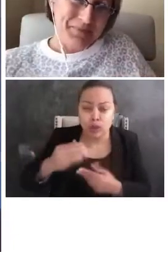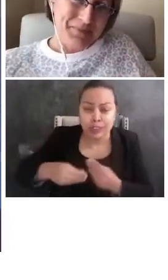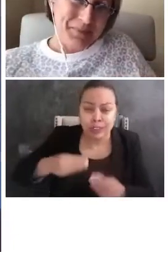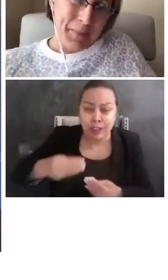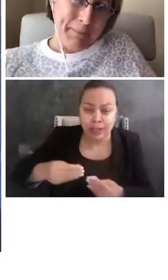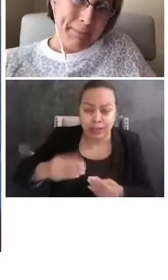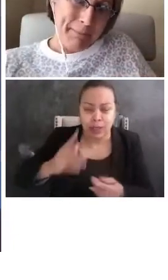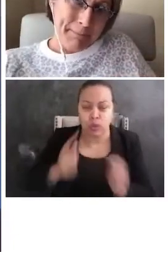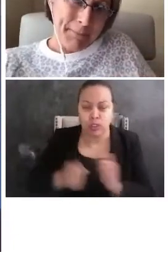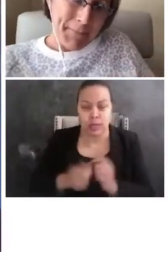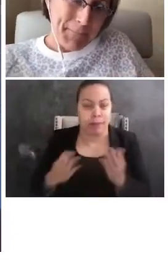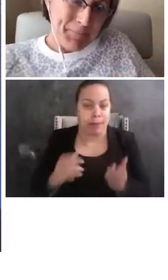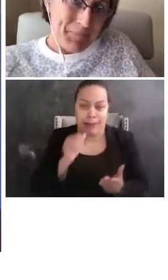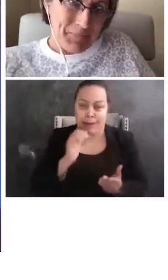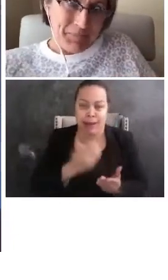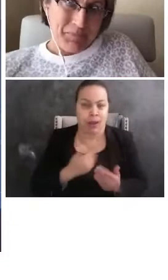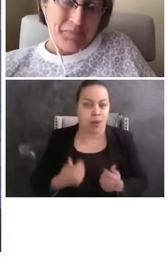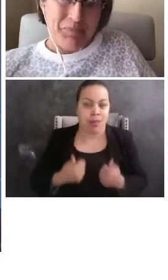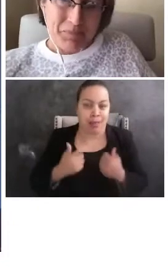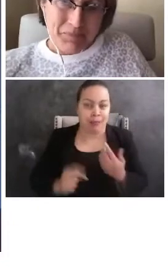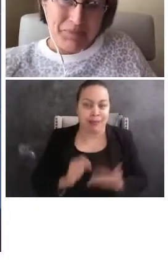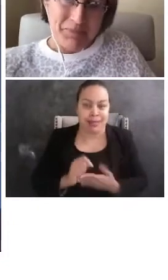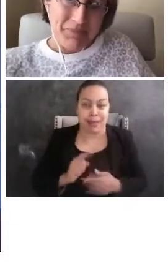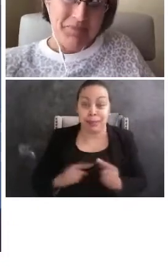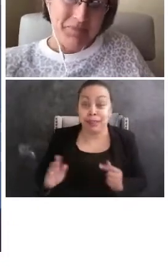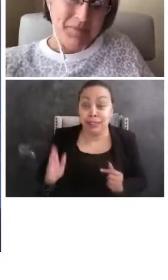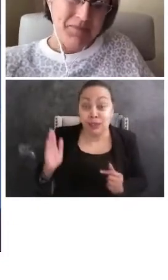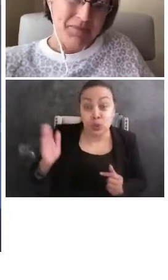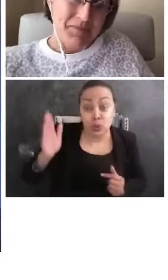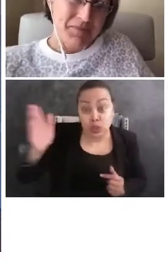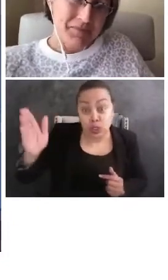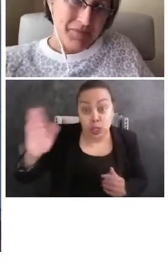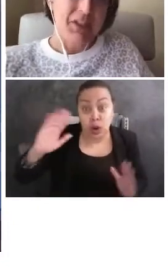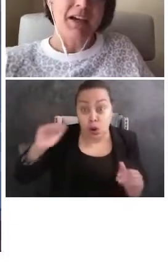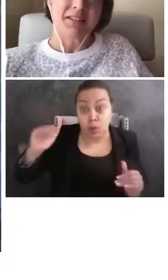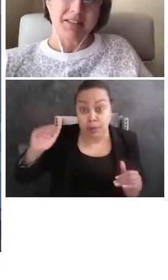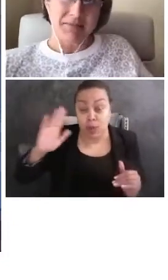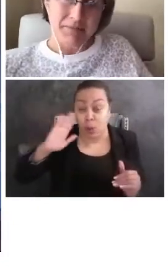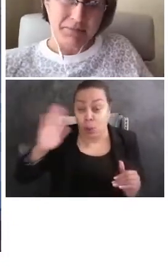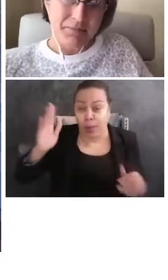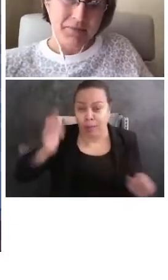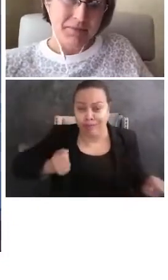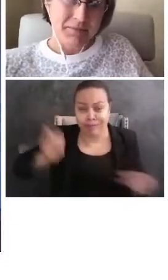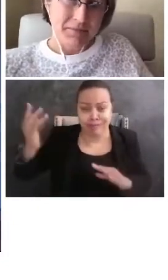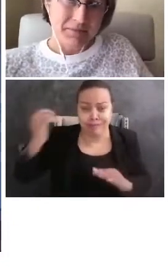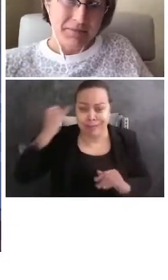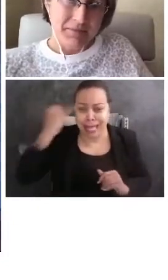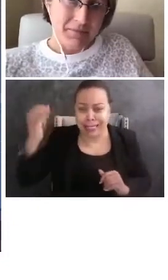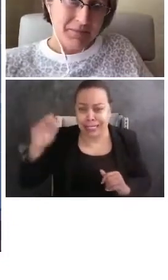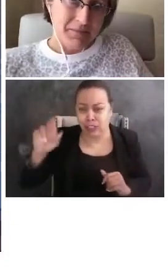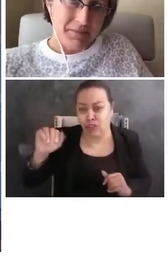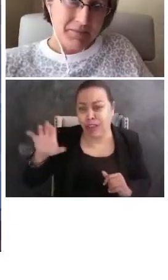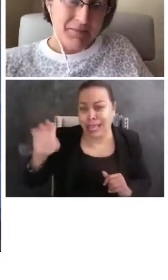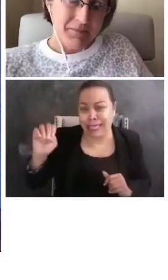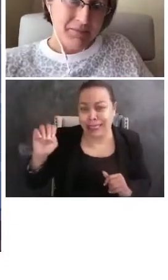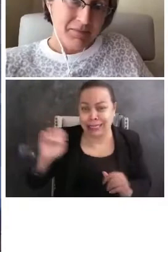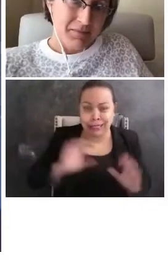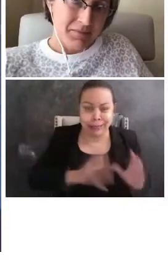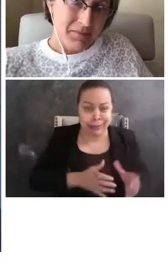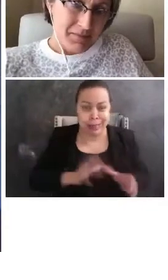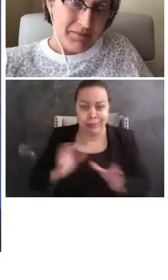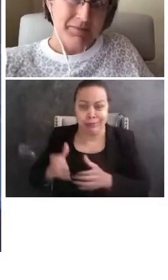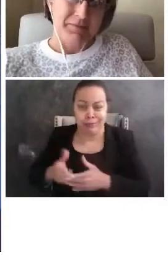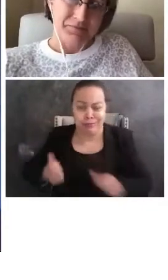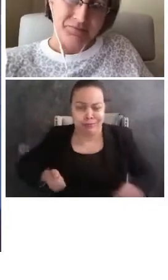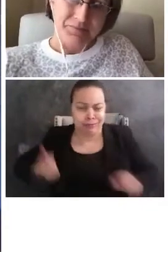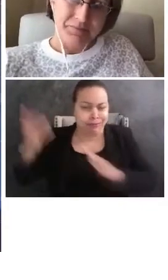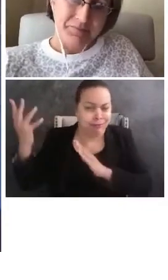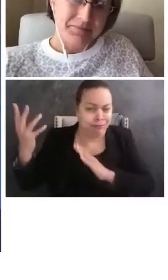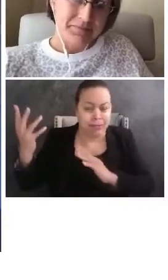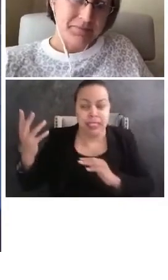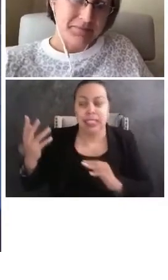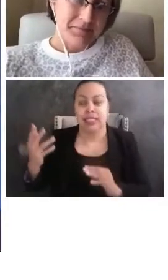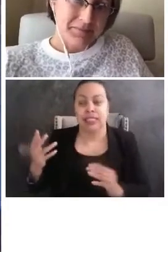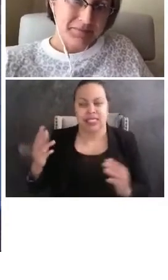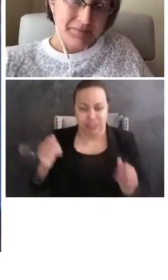If we can get rid of race and just be humans, it will make things better for everyone.